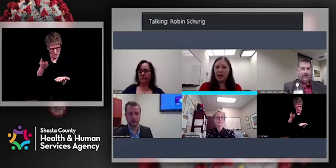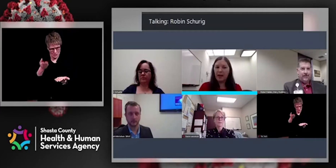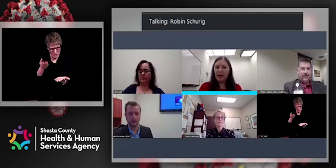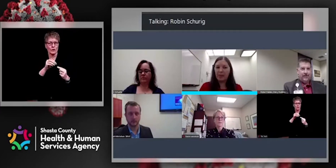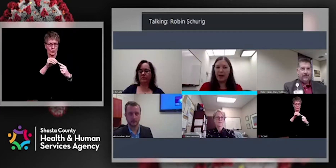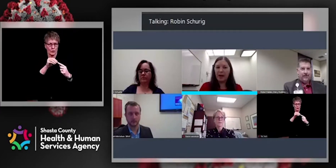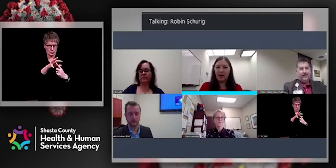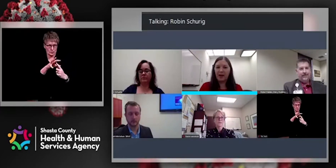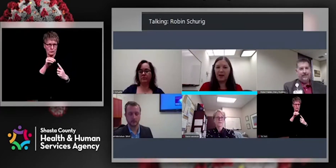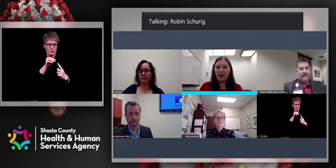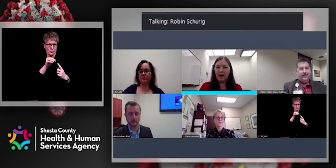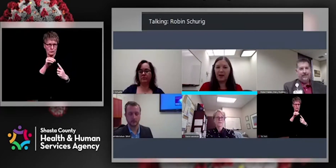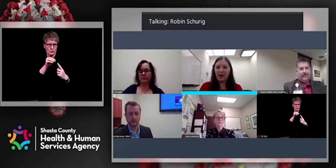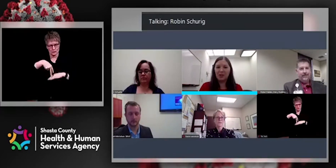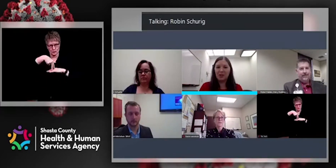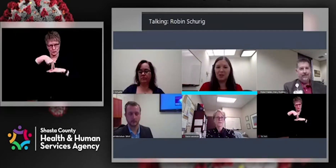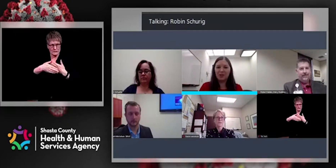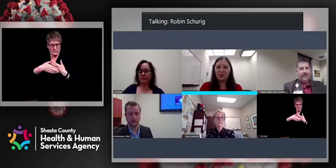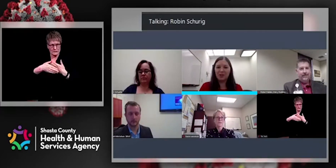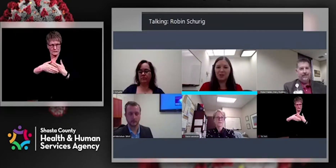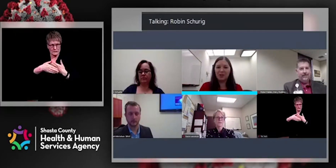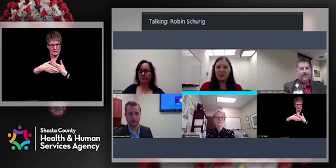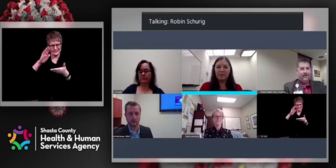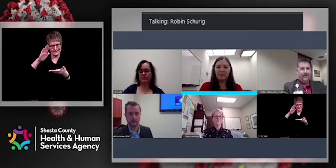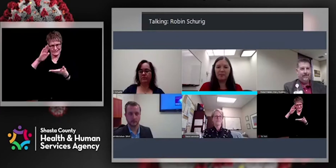that I had to share, but I think Karen has some information she wants to share as well.